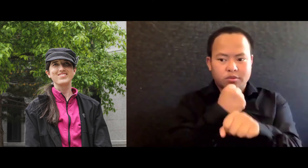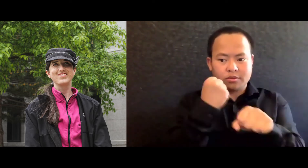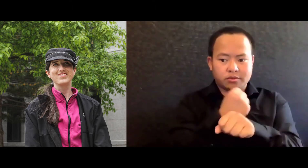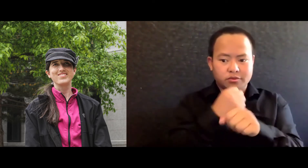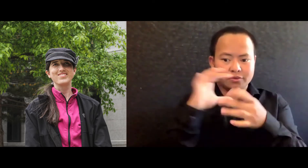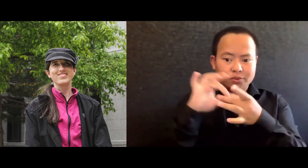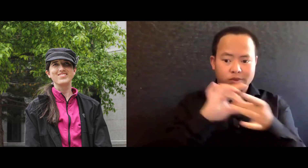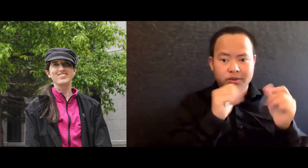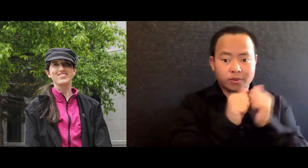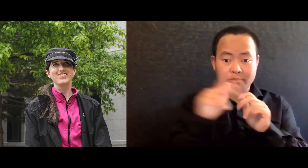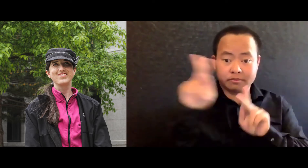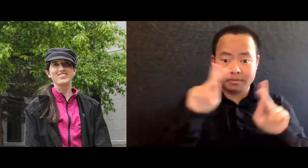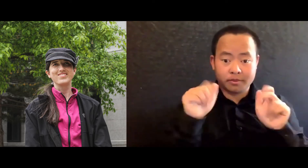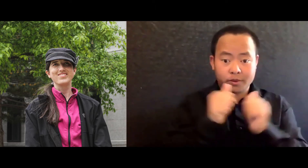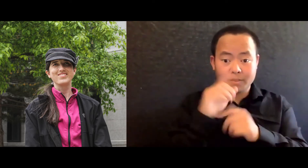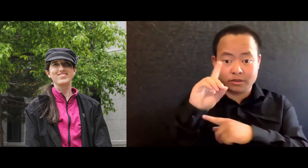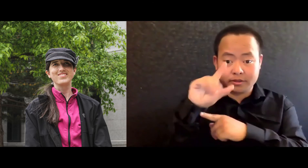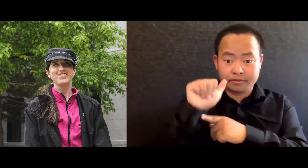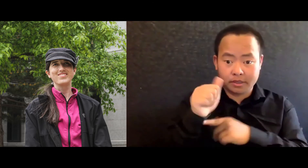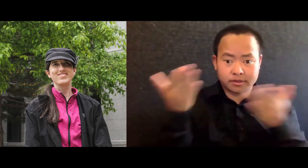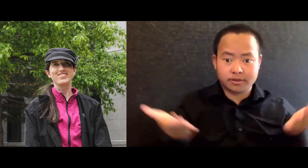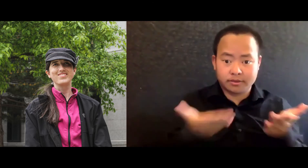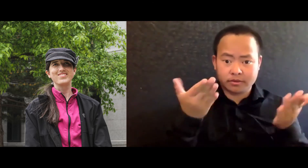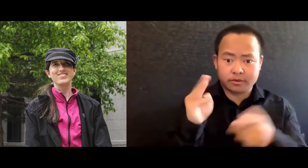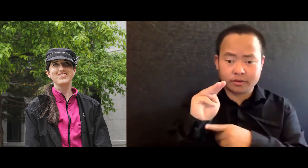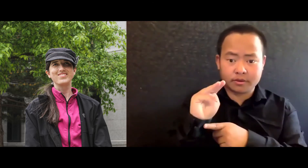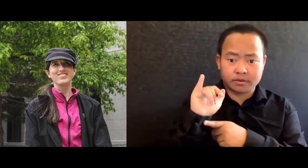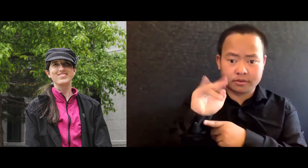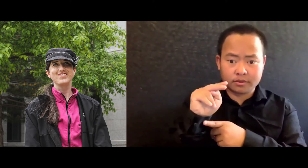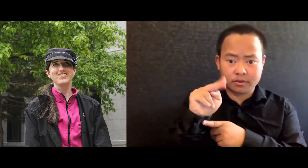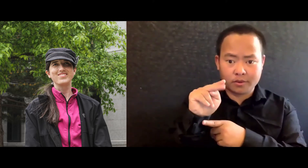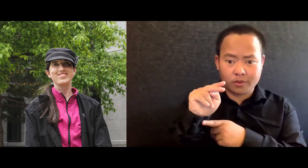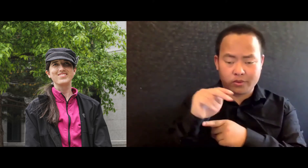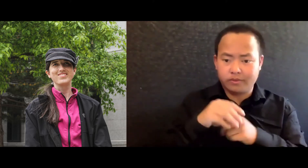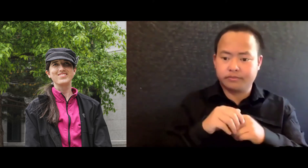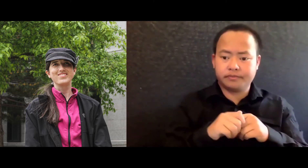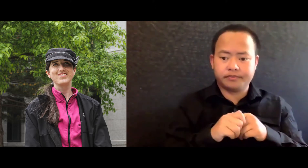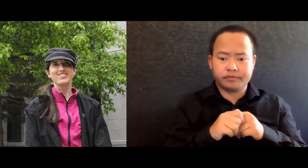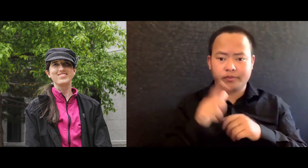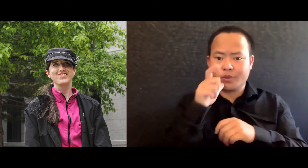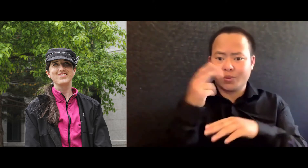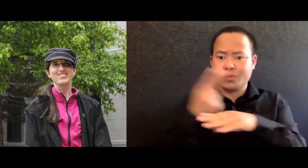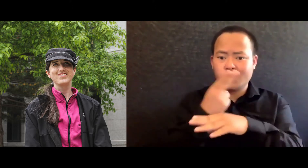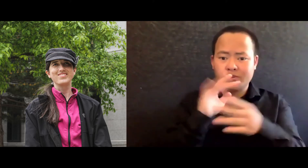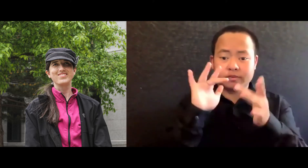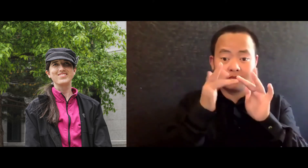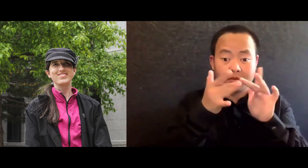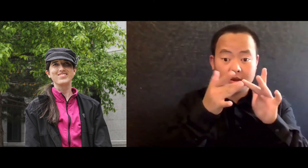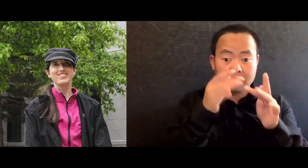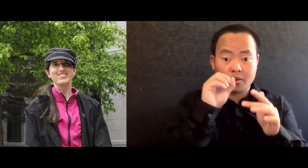on people with disabilities in Minnesota who use the internet or computers.